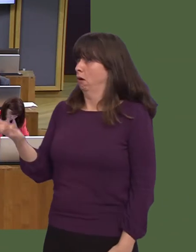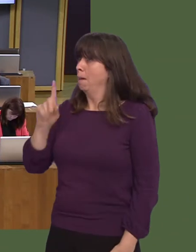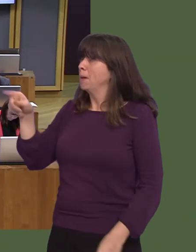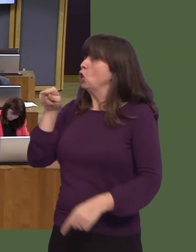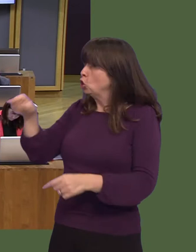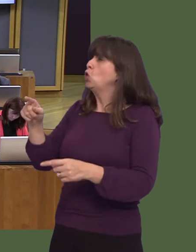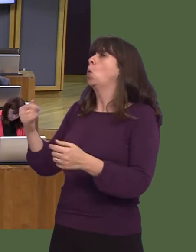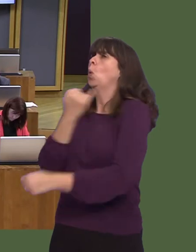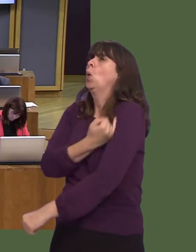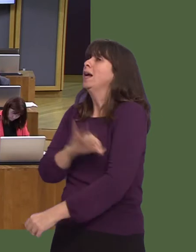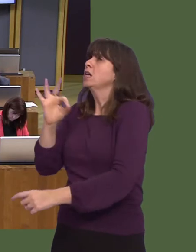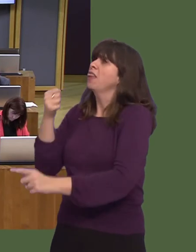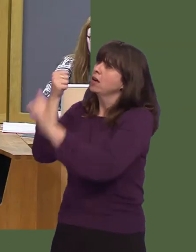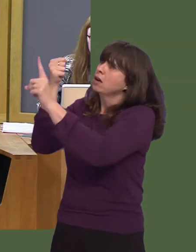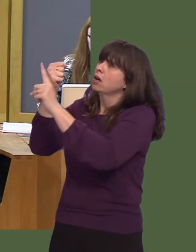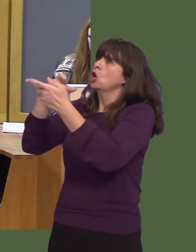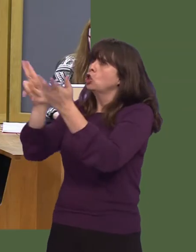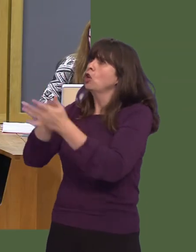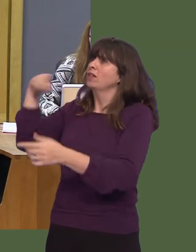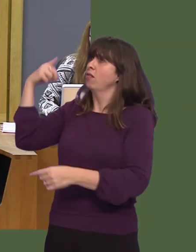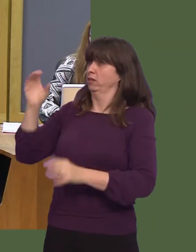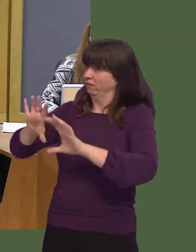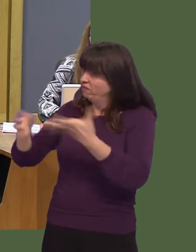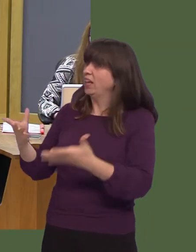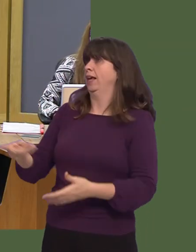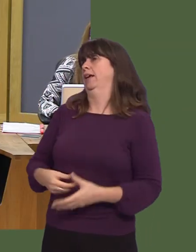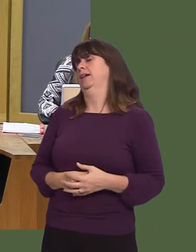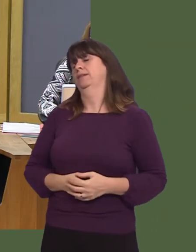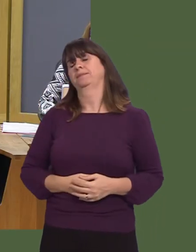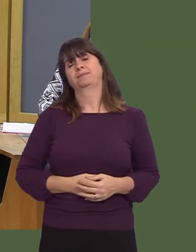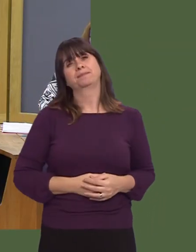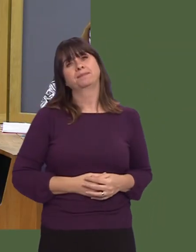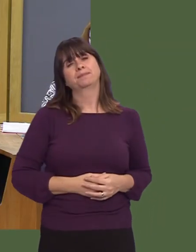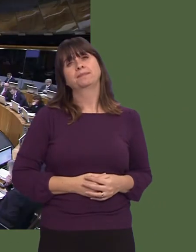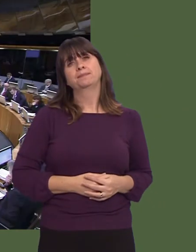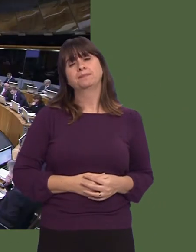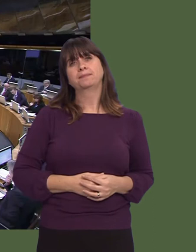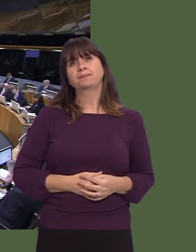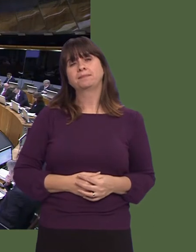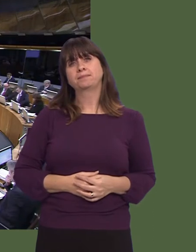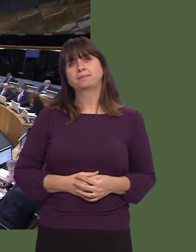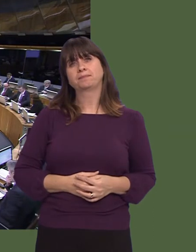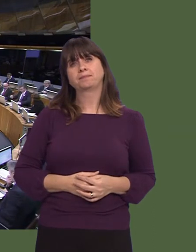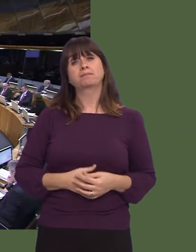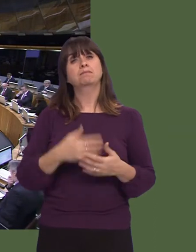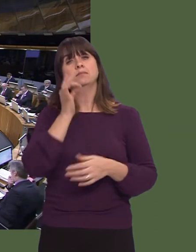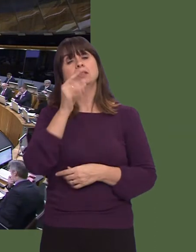in Westminster. Steffan Lewis AM: 6. A wnaiff y Prif Weinidog ddatganiad am bolisi rhyngwladol Llywodraeth Cymru? OAQ51306